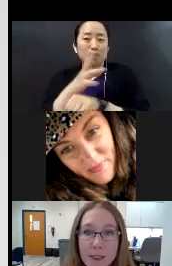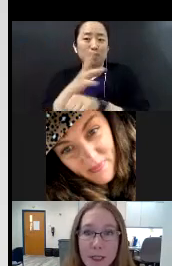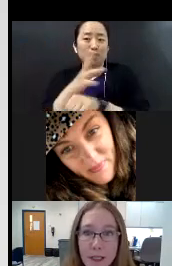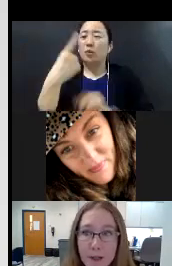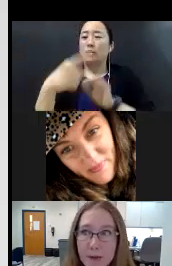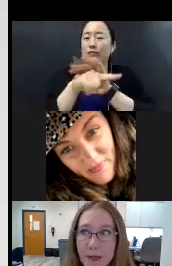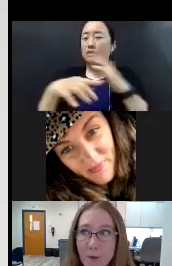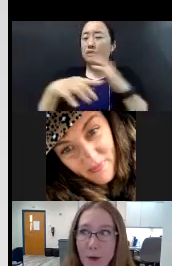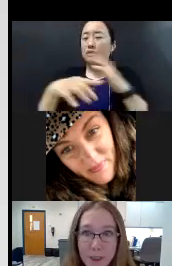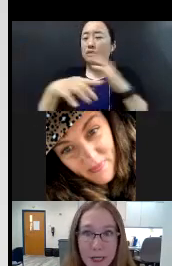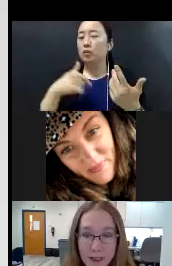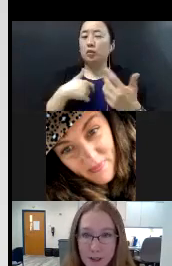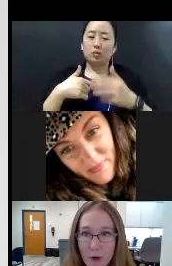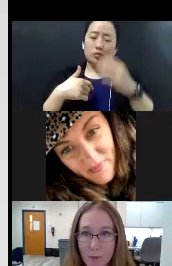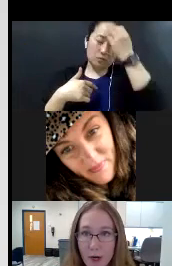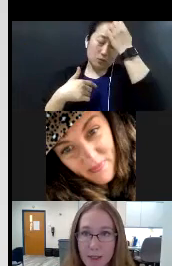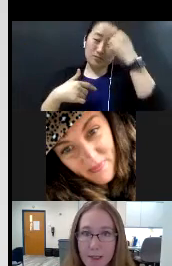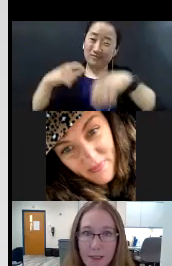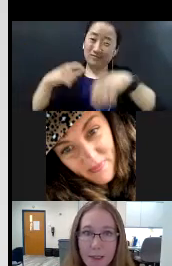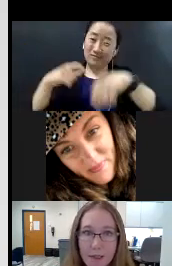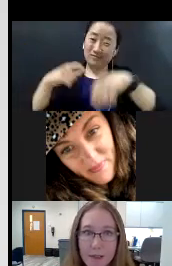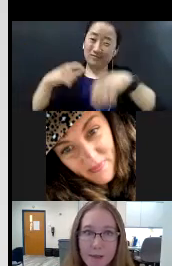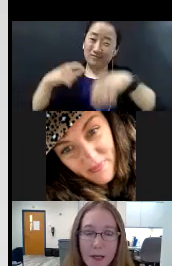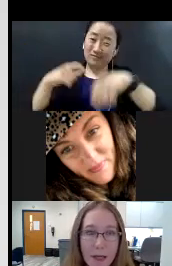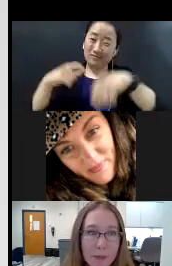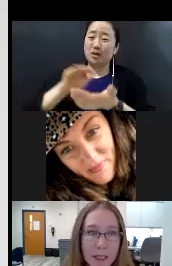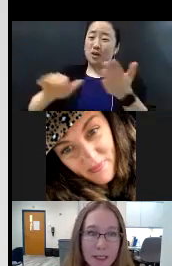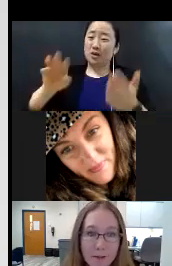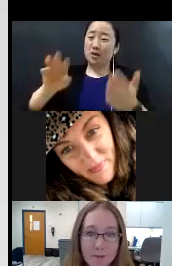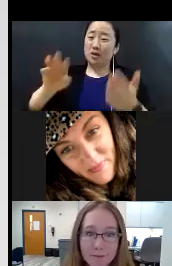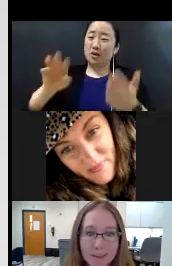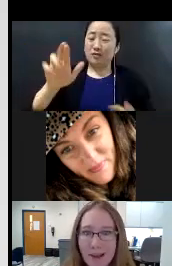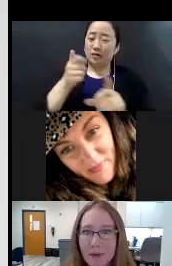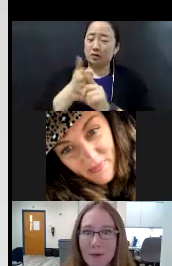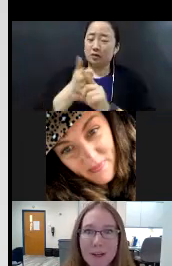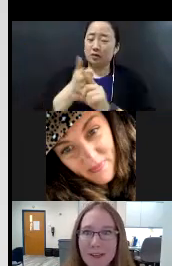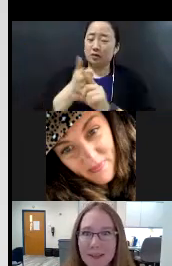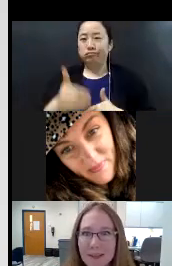THE WAIVER IS QUITE A PROCESS THAT TAKES TIME TO GET UP AND RUNNING AND GET THEM, I DON'T KNOW, GOING